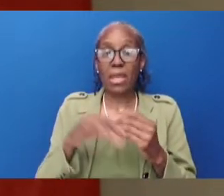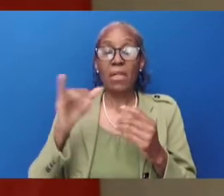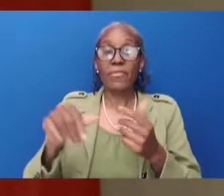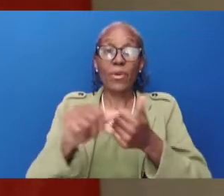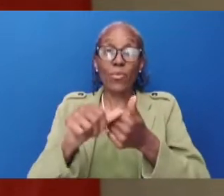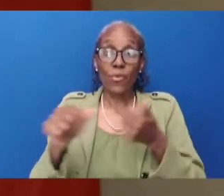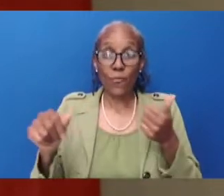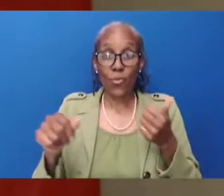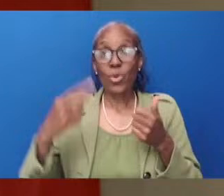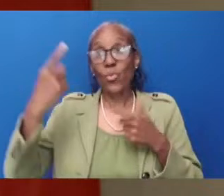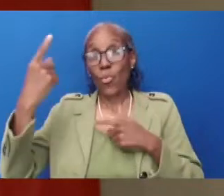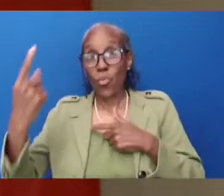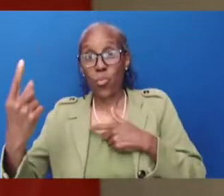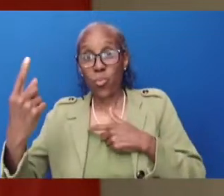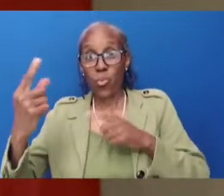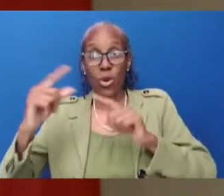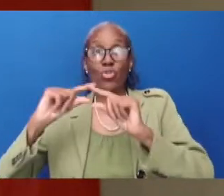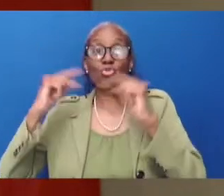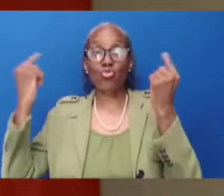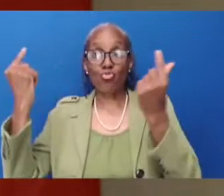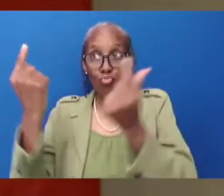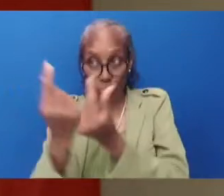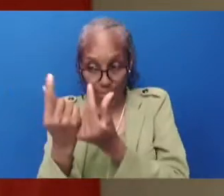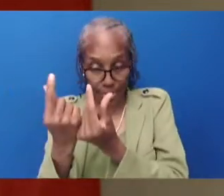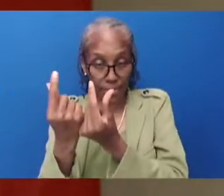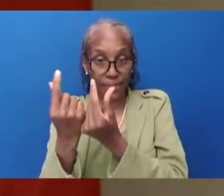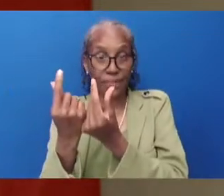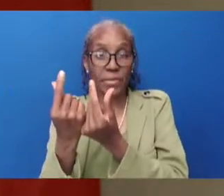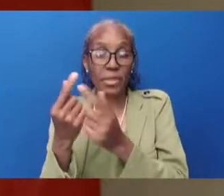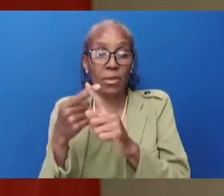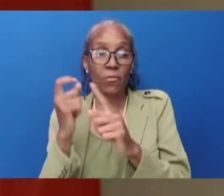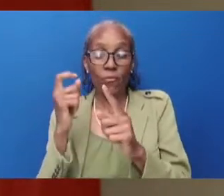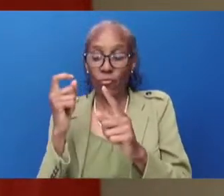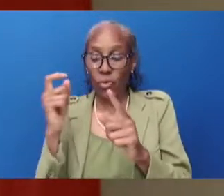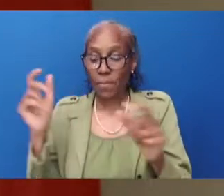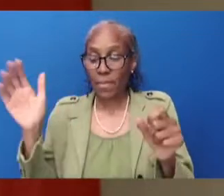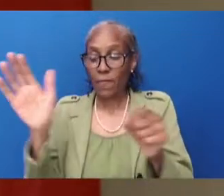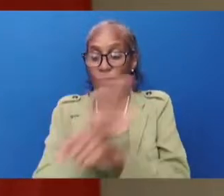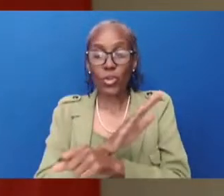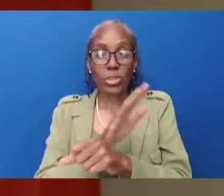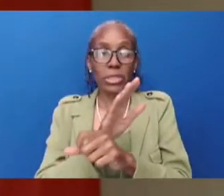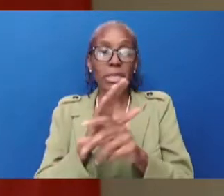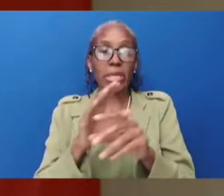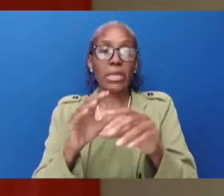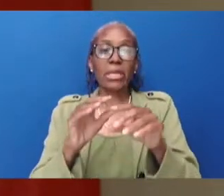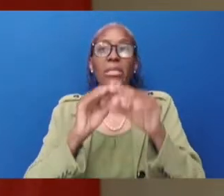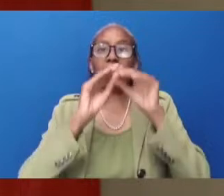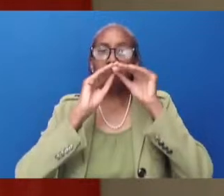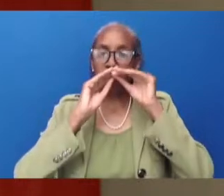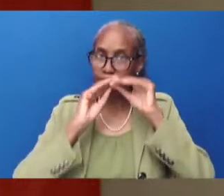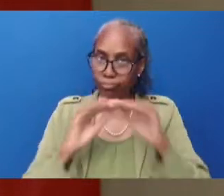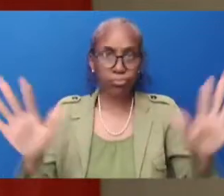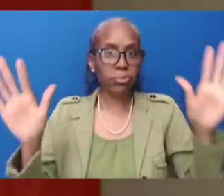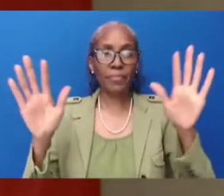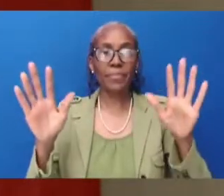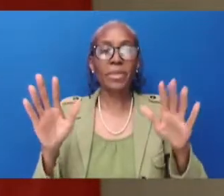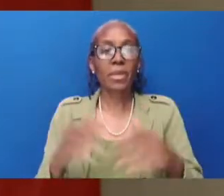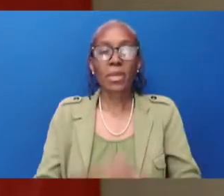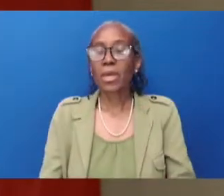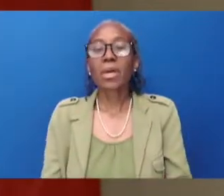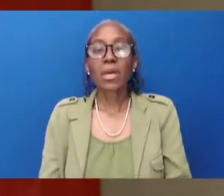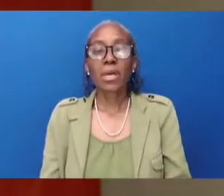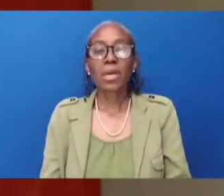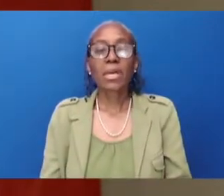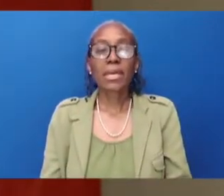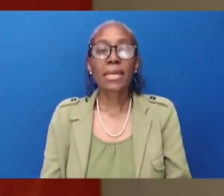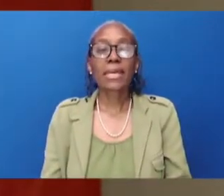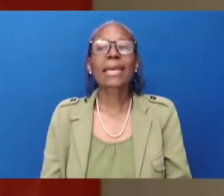A POSSIBILITY TO ADD SOMETHING